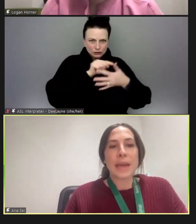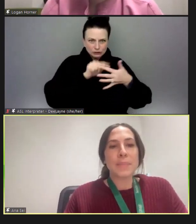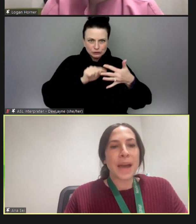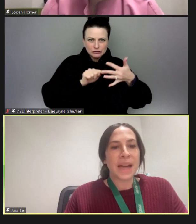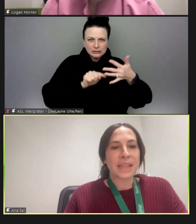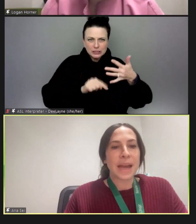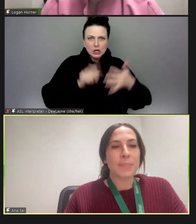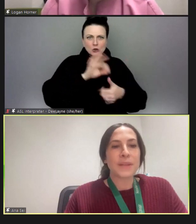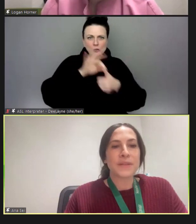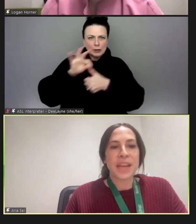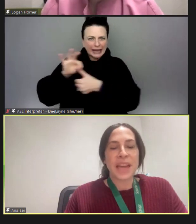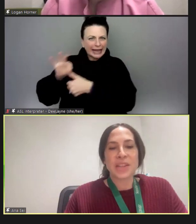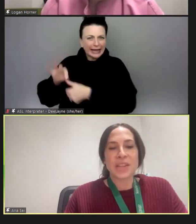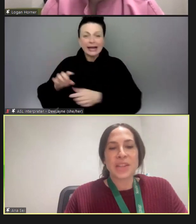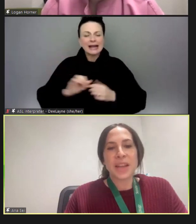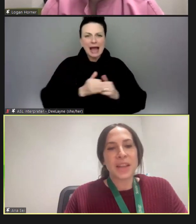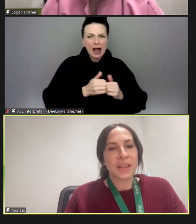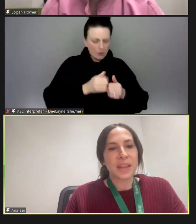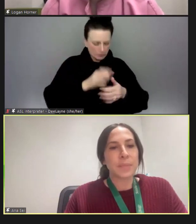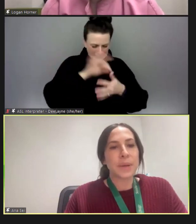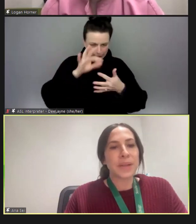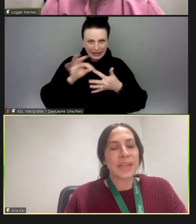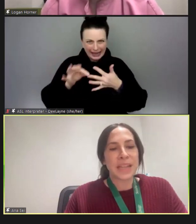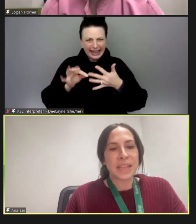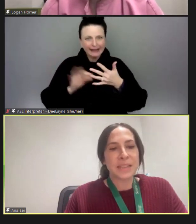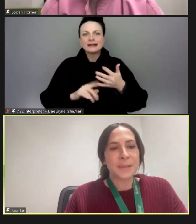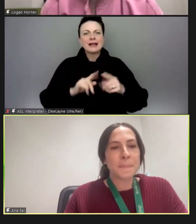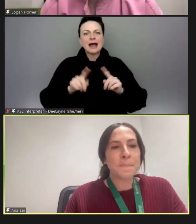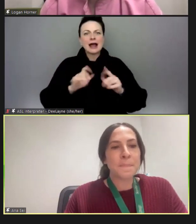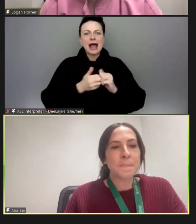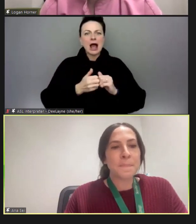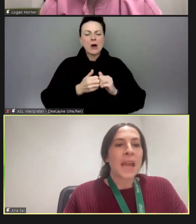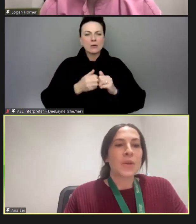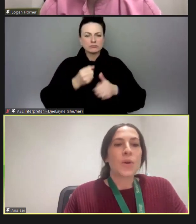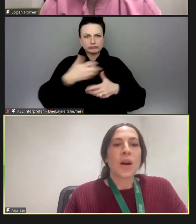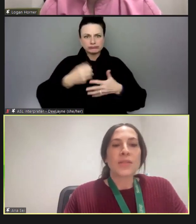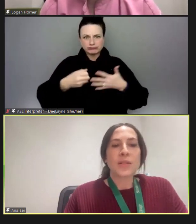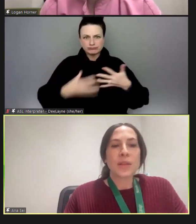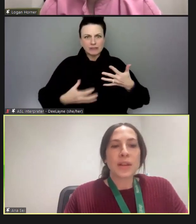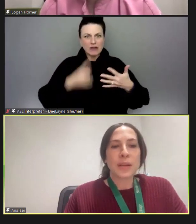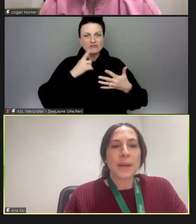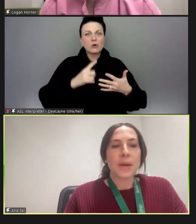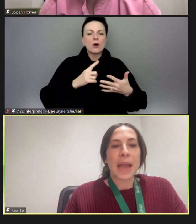impact amplification and therapeutic